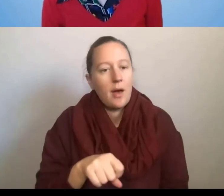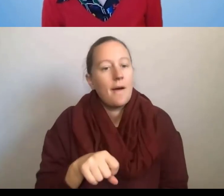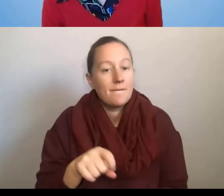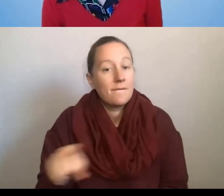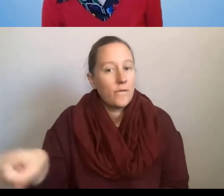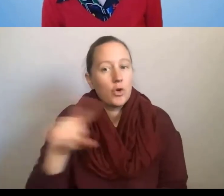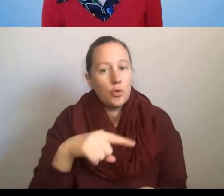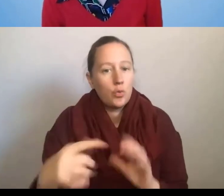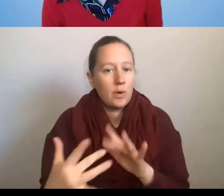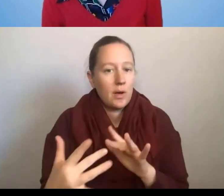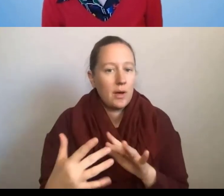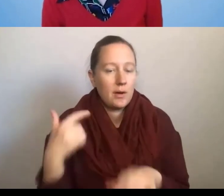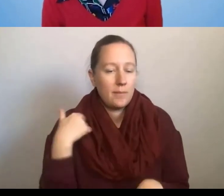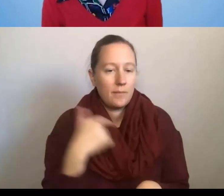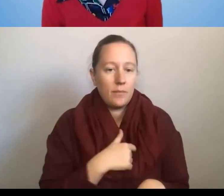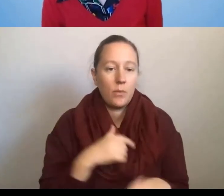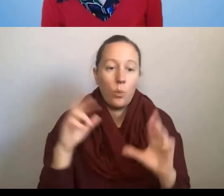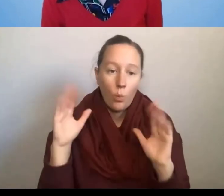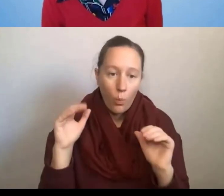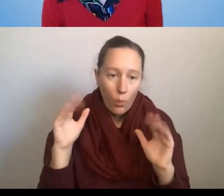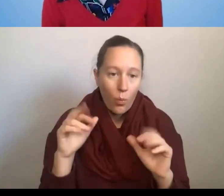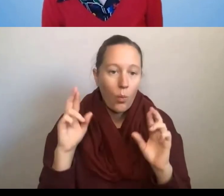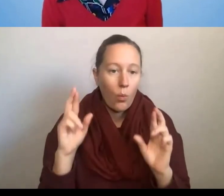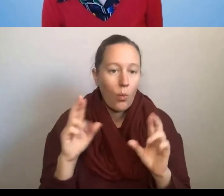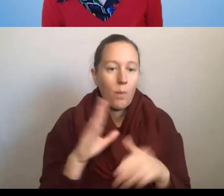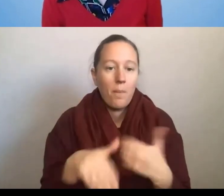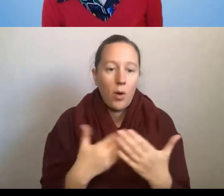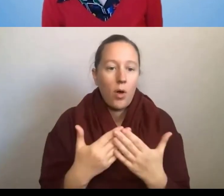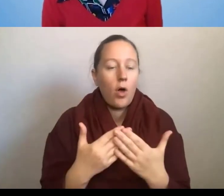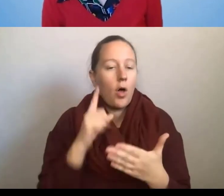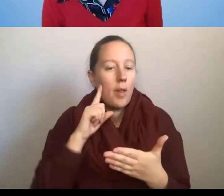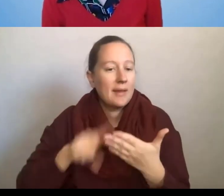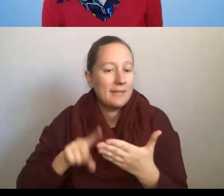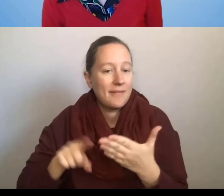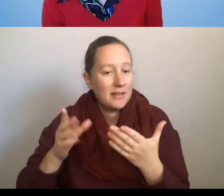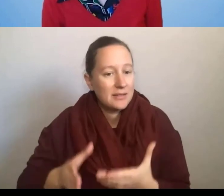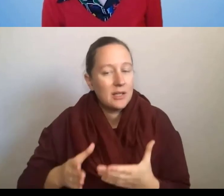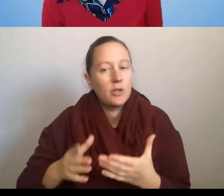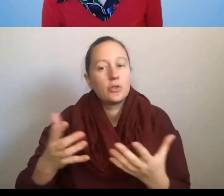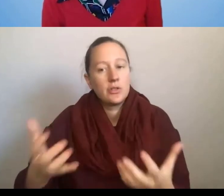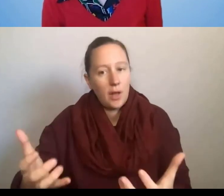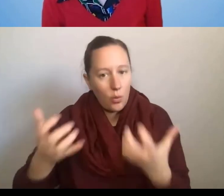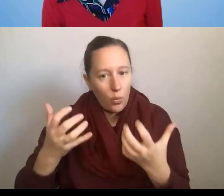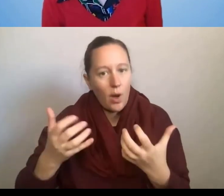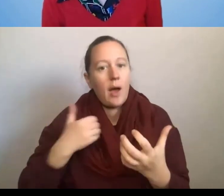and we hope that all of those investigators that want to have an impact on human health